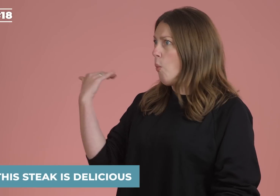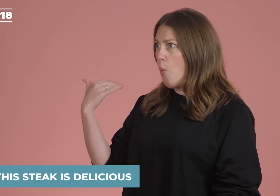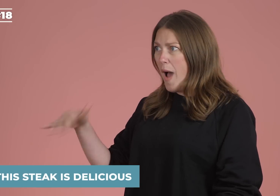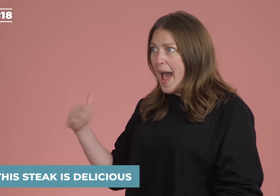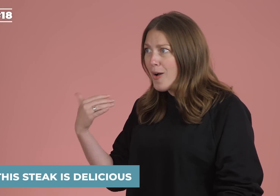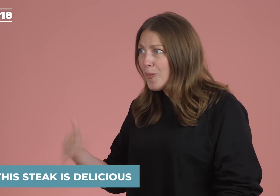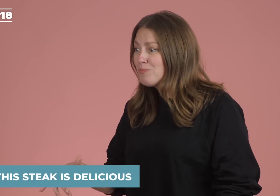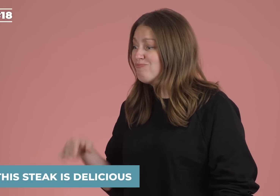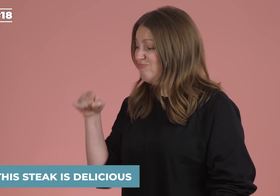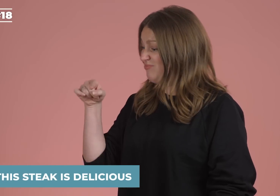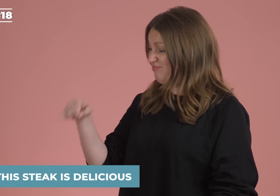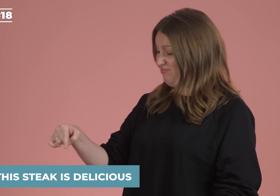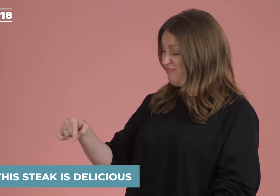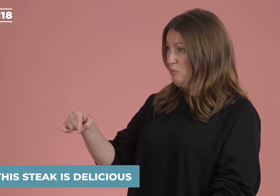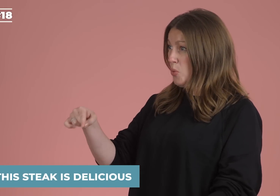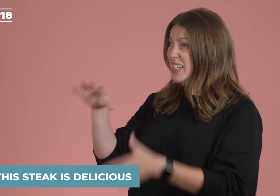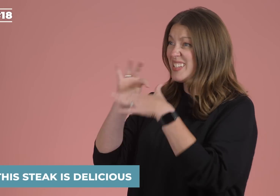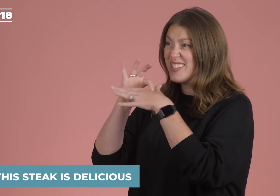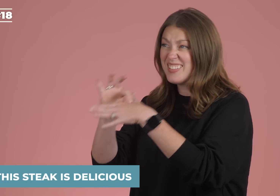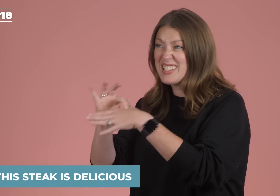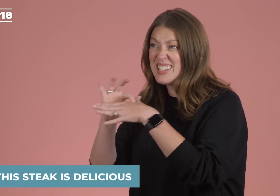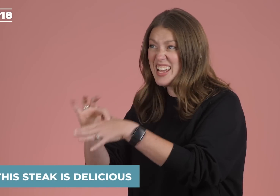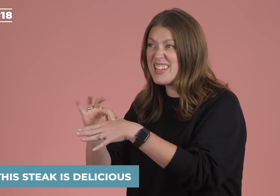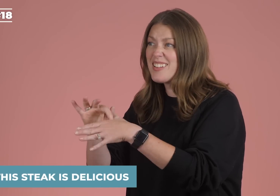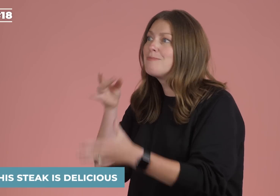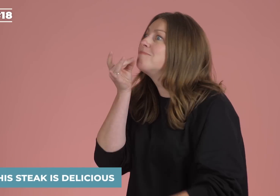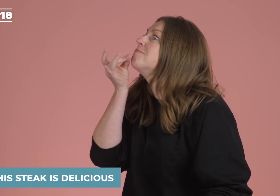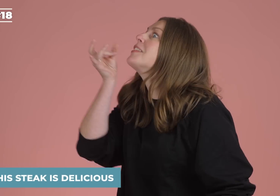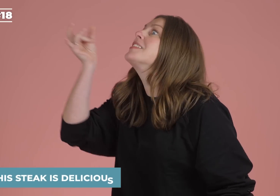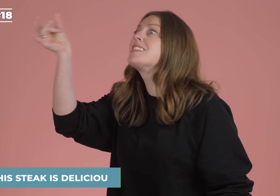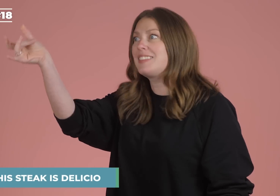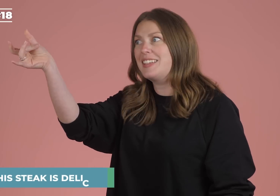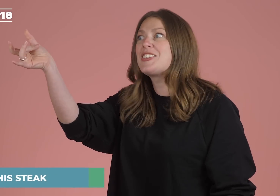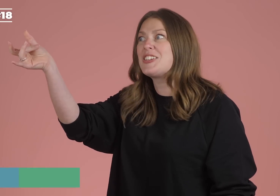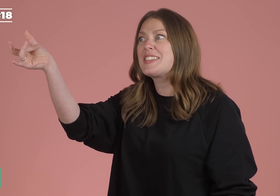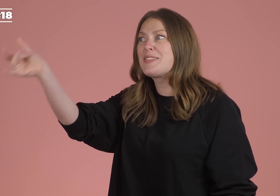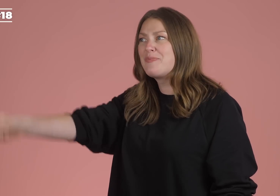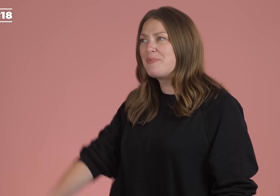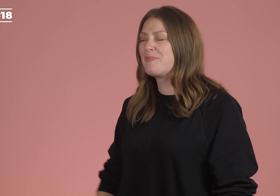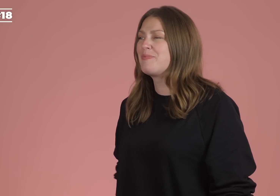Wow [point] steak Delicious.